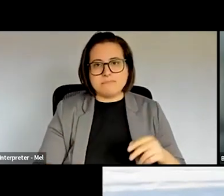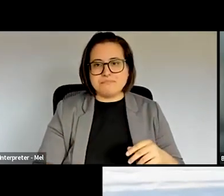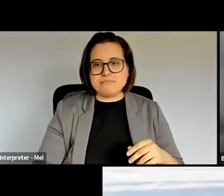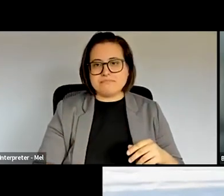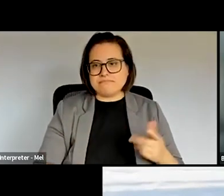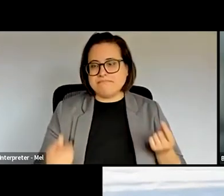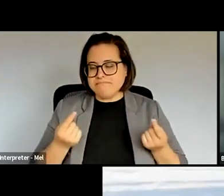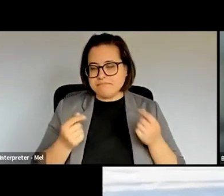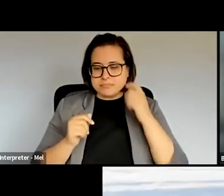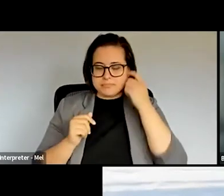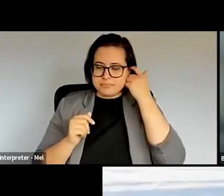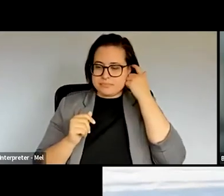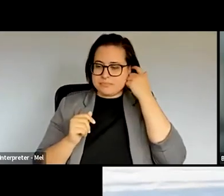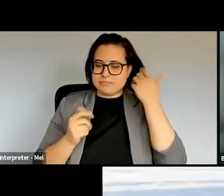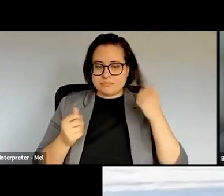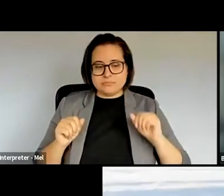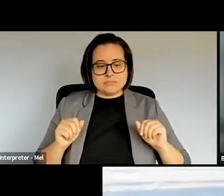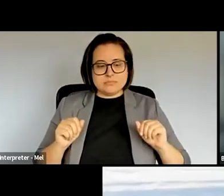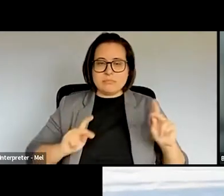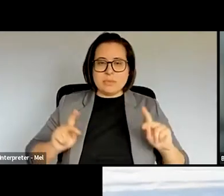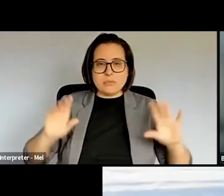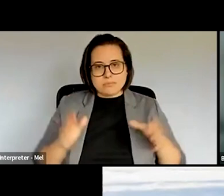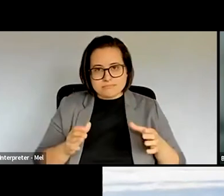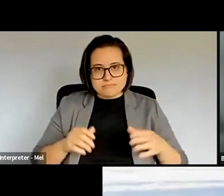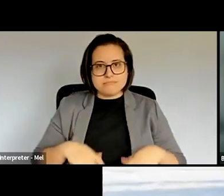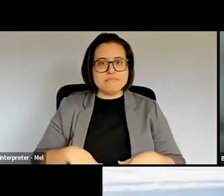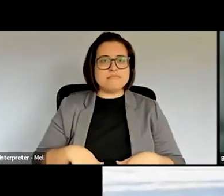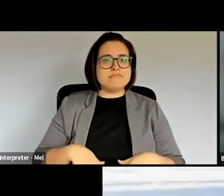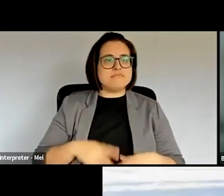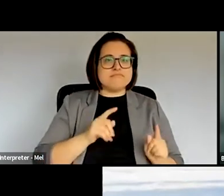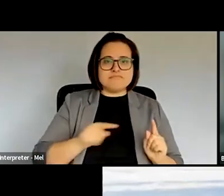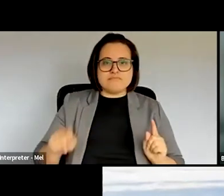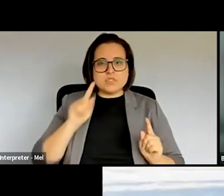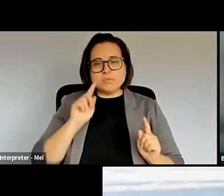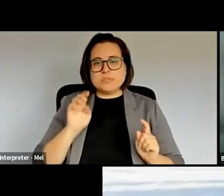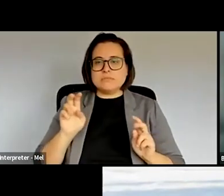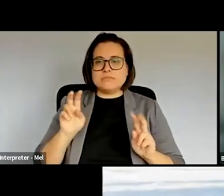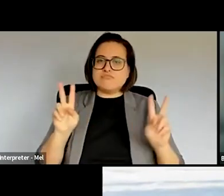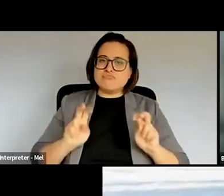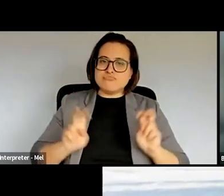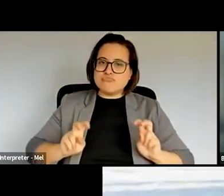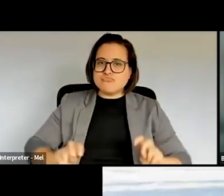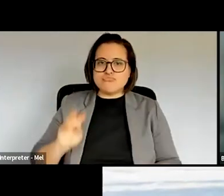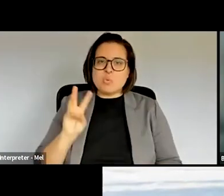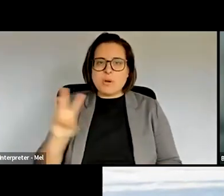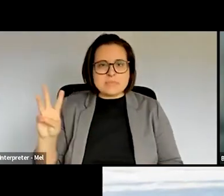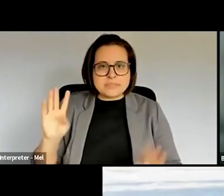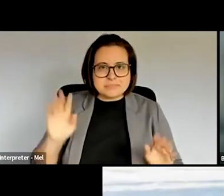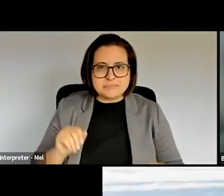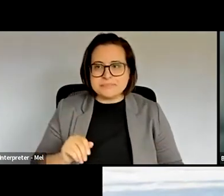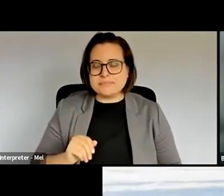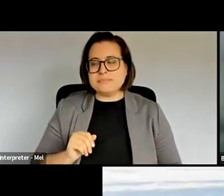have a collection of people evaluate websites, just to take something specific and then we will